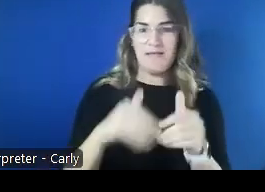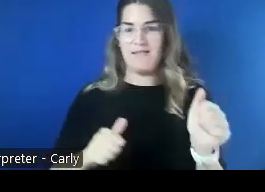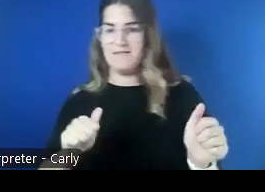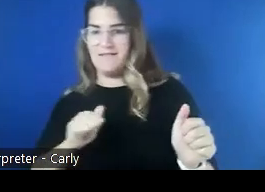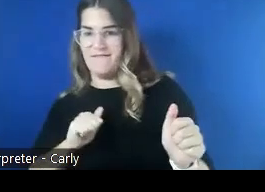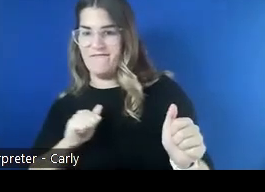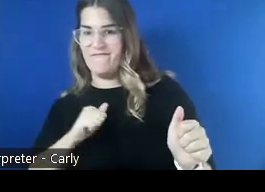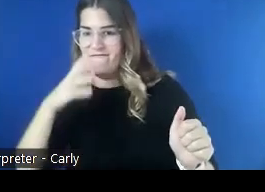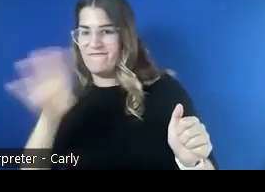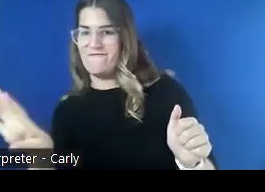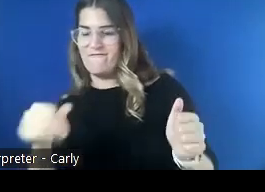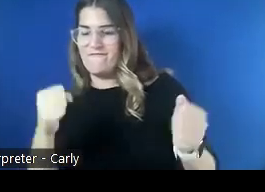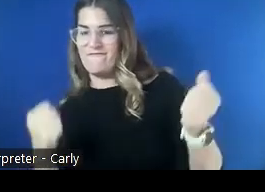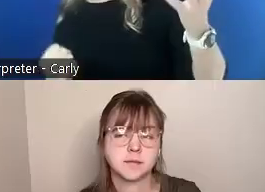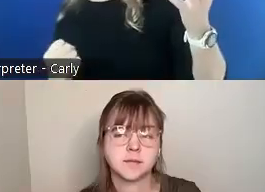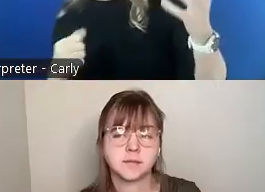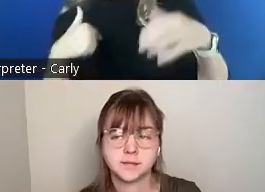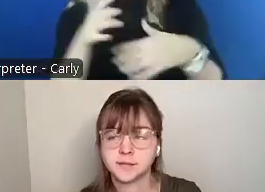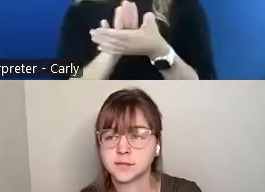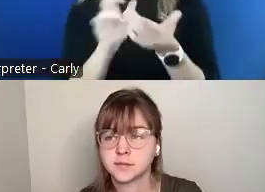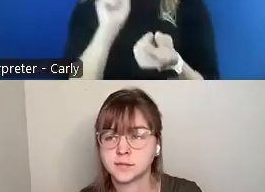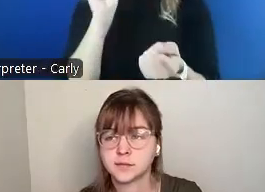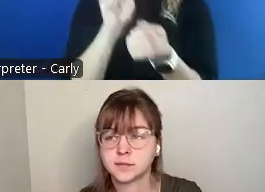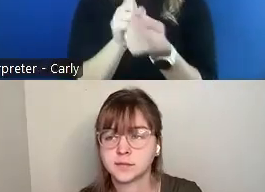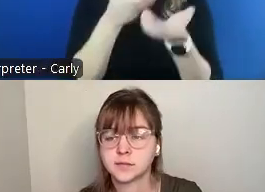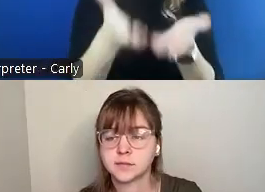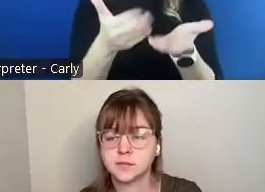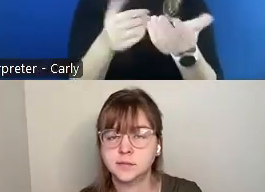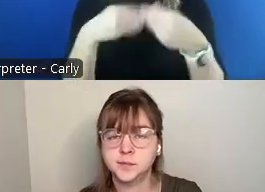nice that we're able to meet them right there and provide that support right in the pediatric office